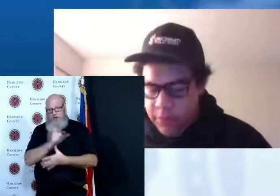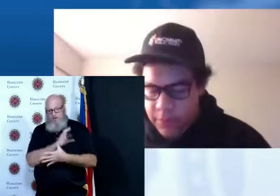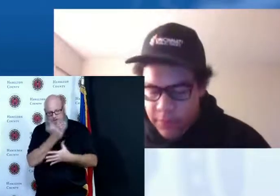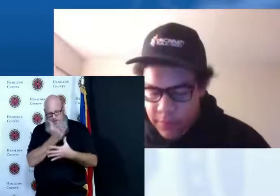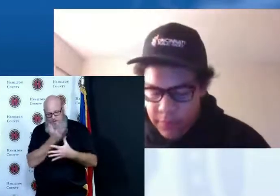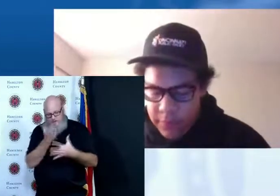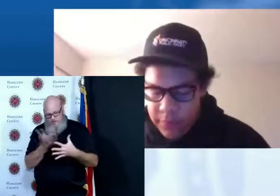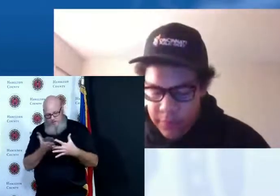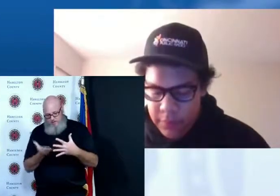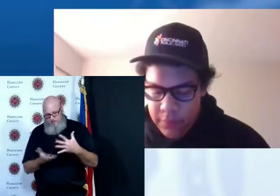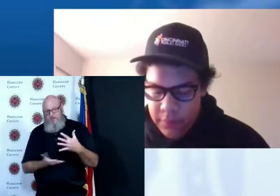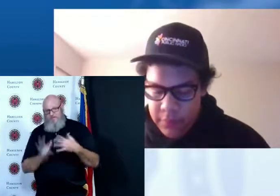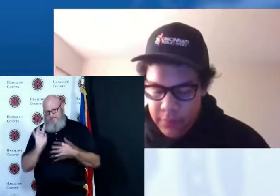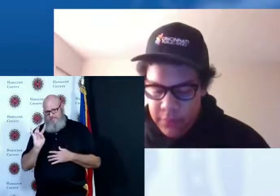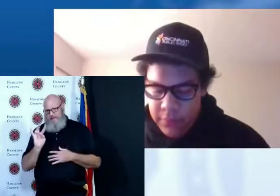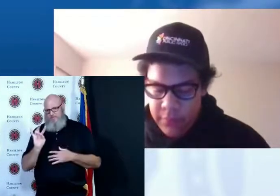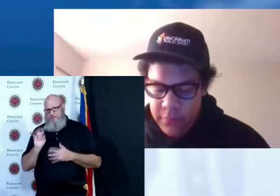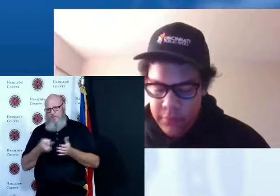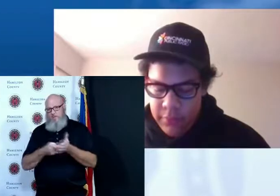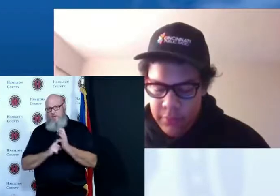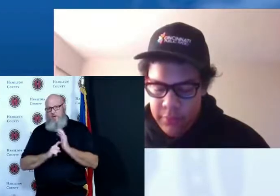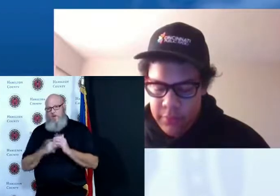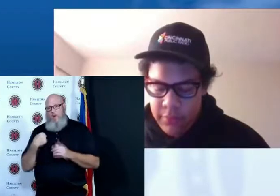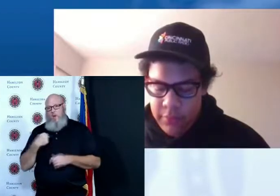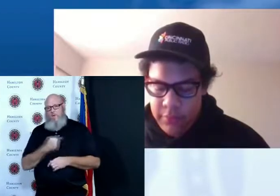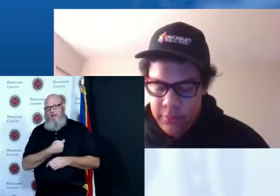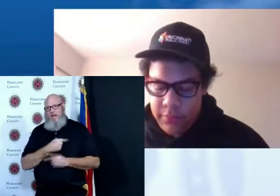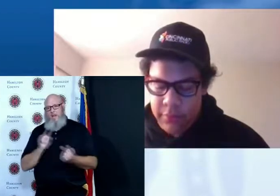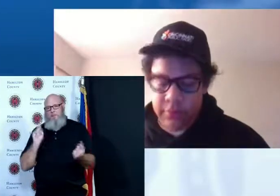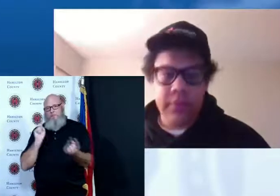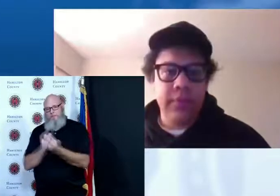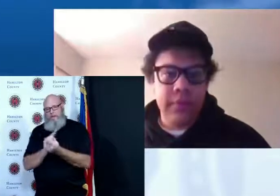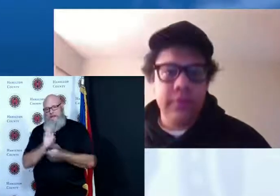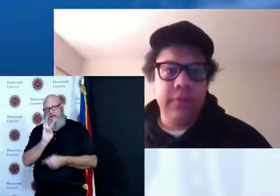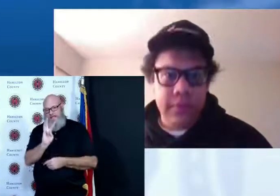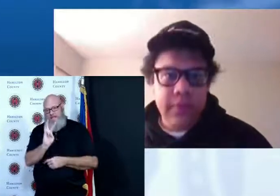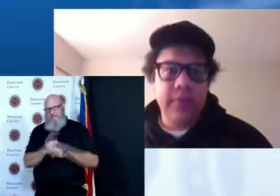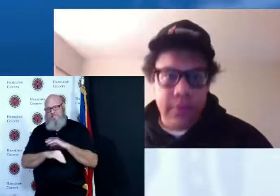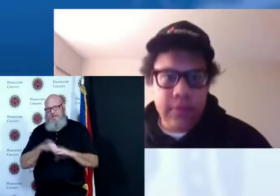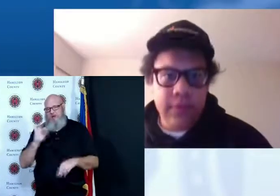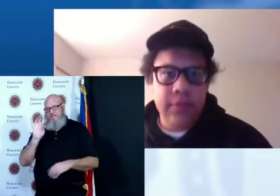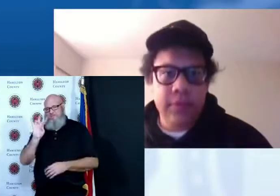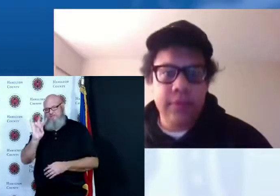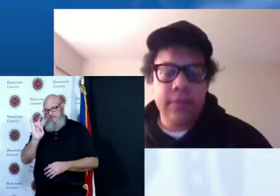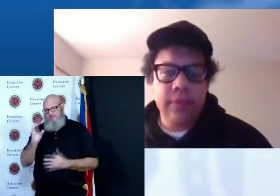to remove the purple status you must have five or less metrics to go back to red and you must